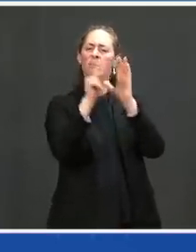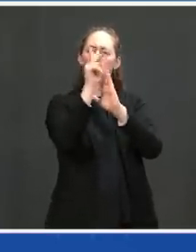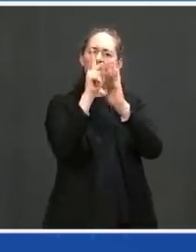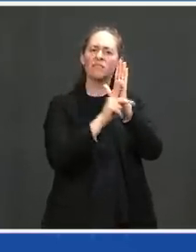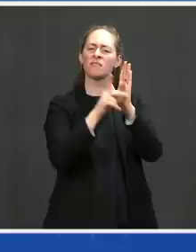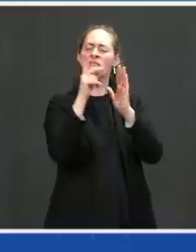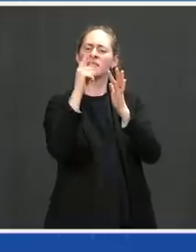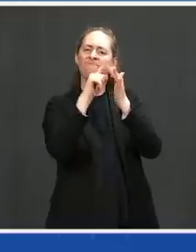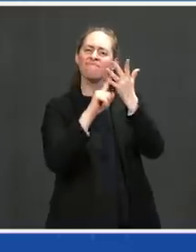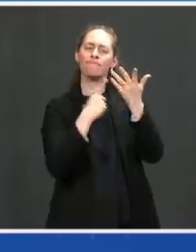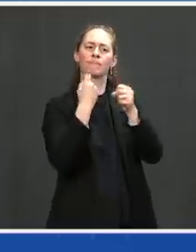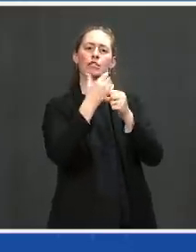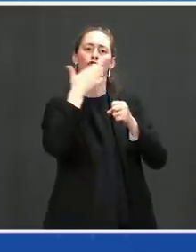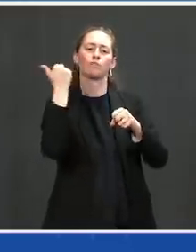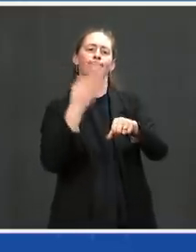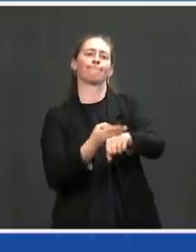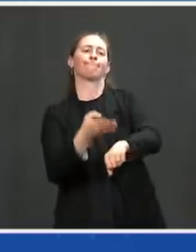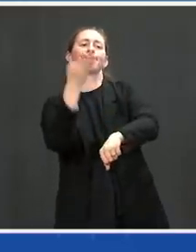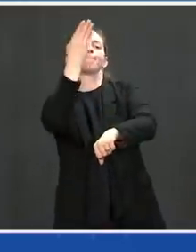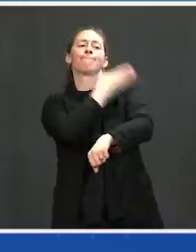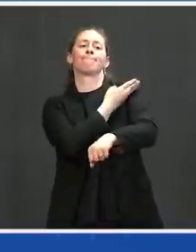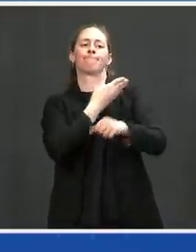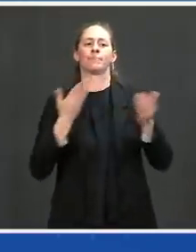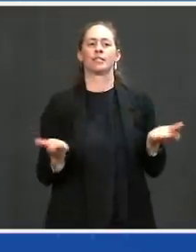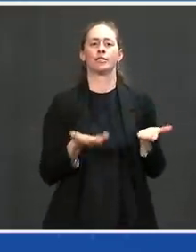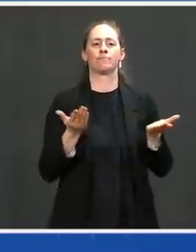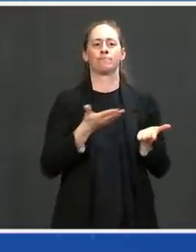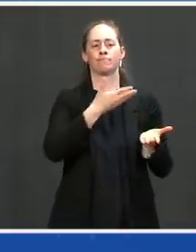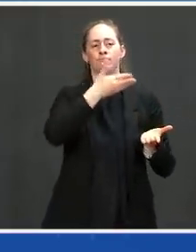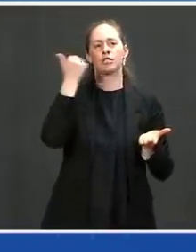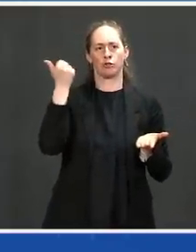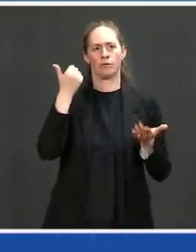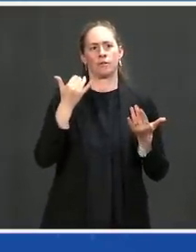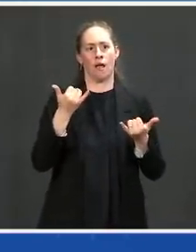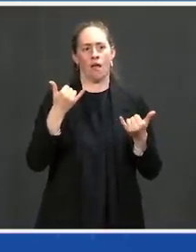and they did -- not for this, but for a longer discussion.